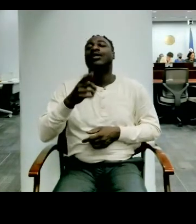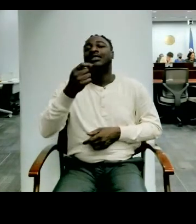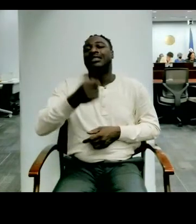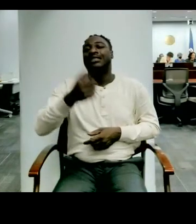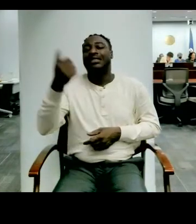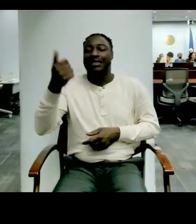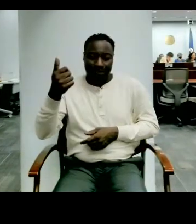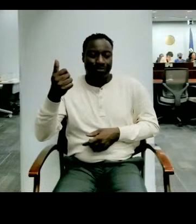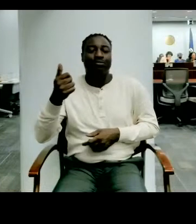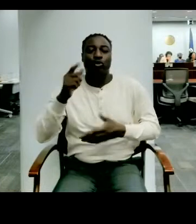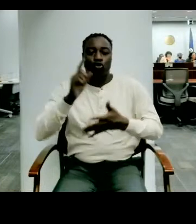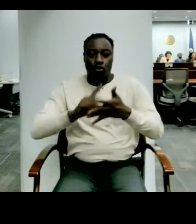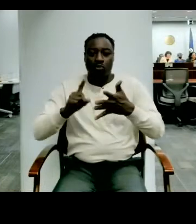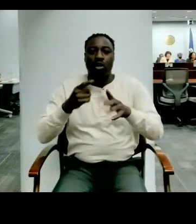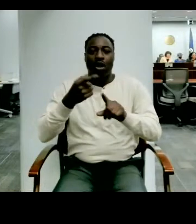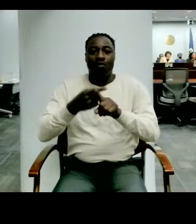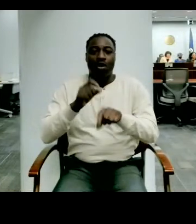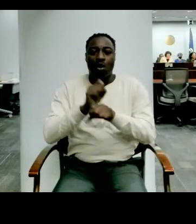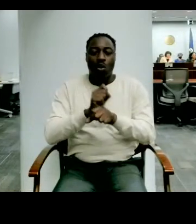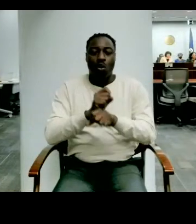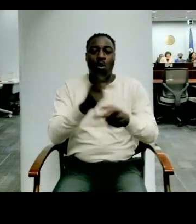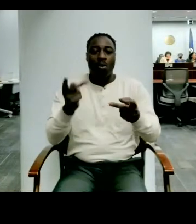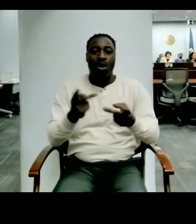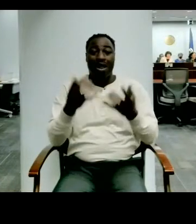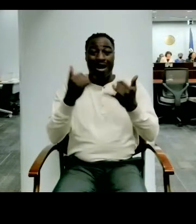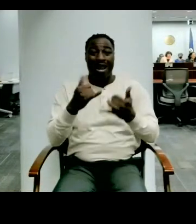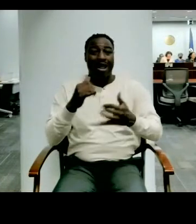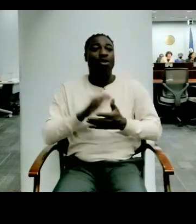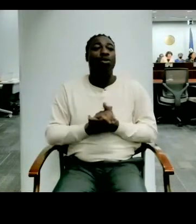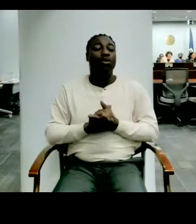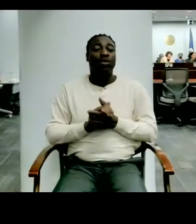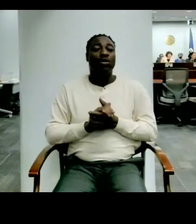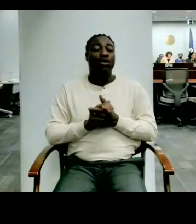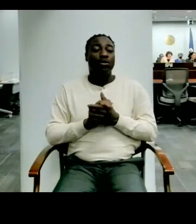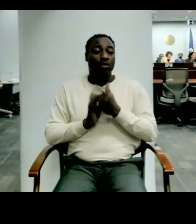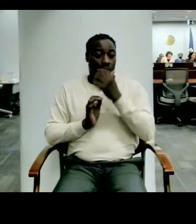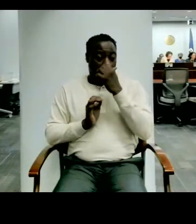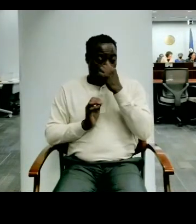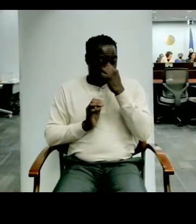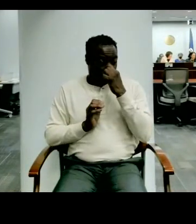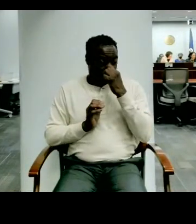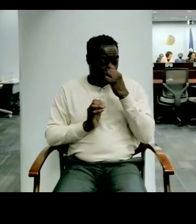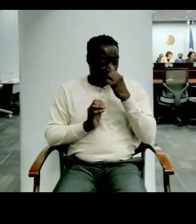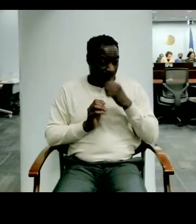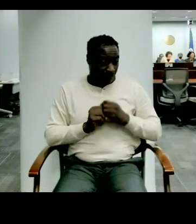Thank you and now I recognize Ms. Correia for five minutes.